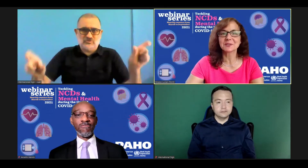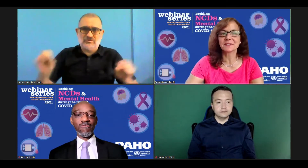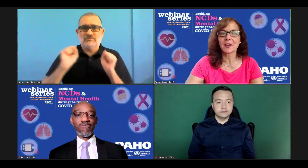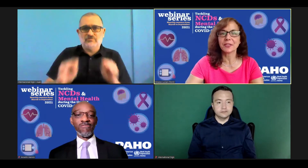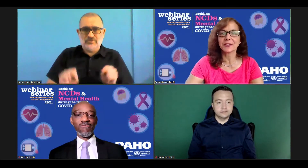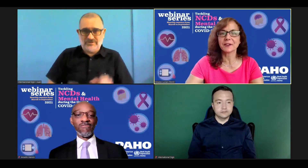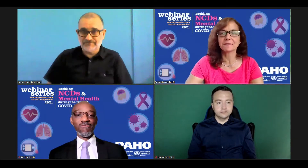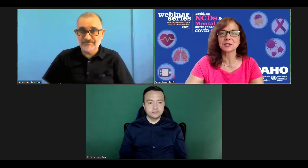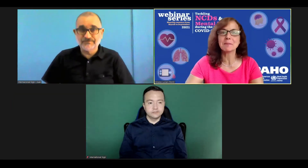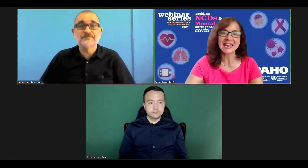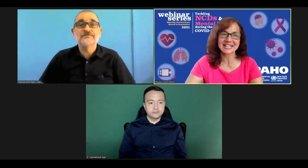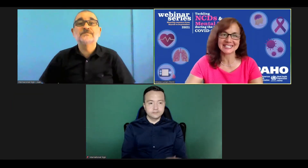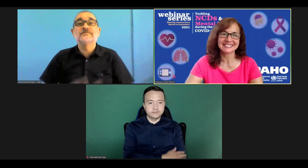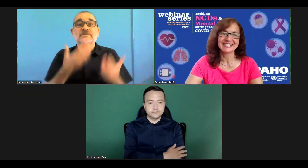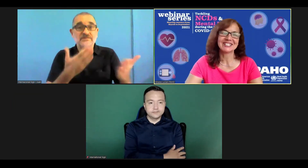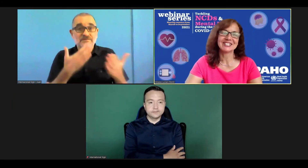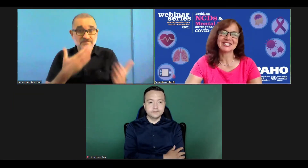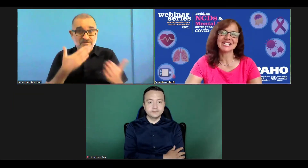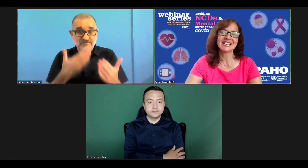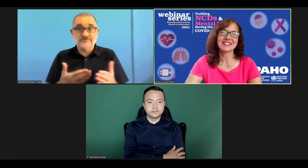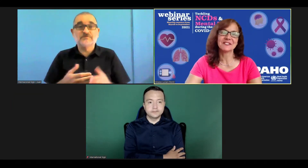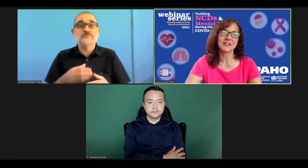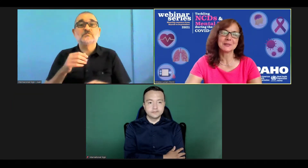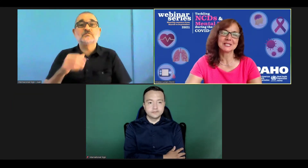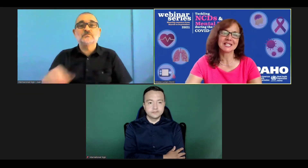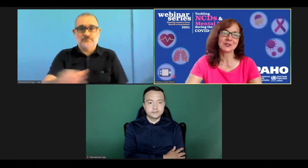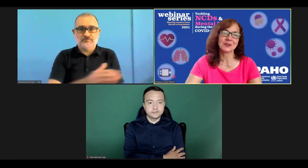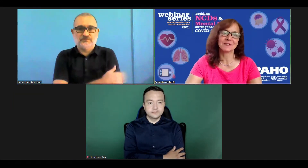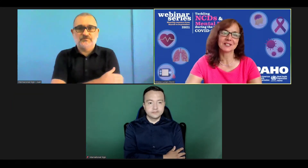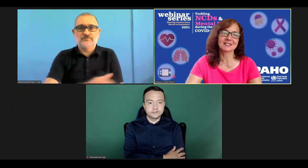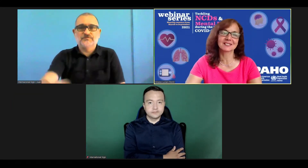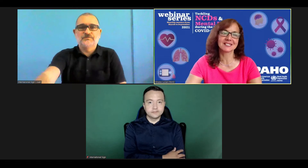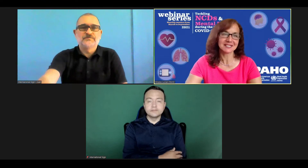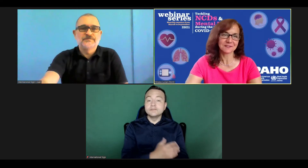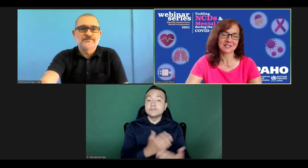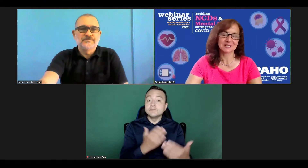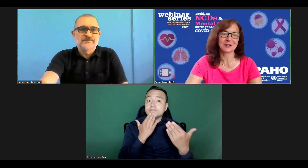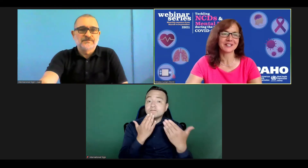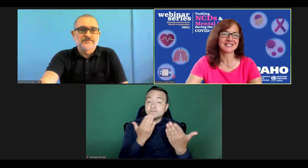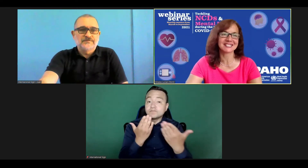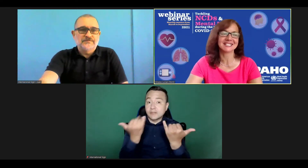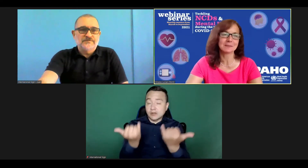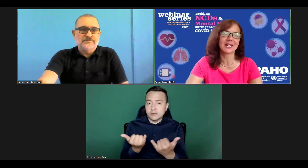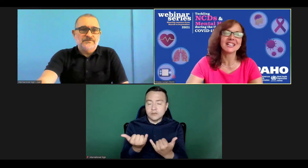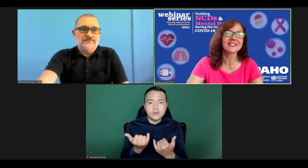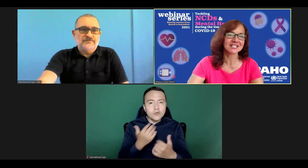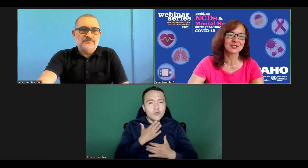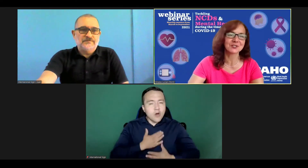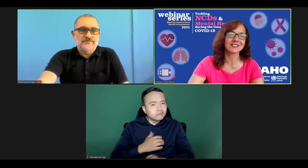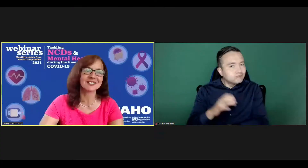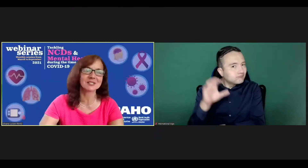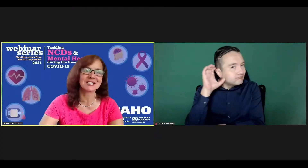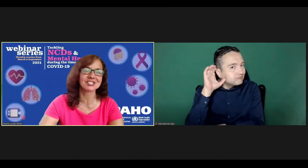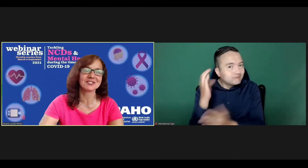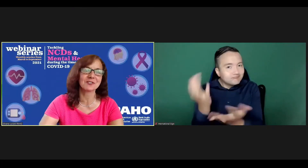Minister of Health from Jamaica on investments. I know you have extensive experience on the debate related to this question.